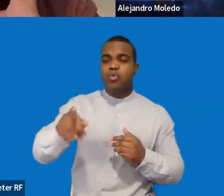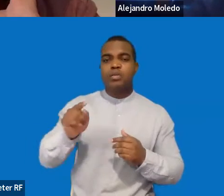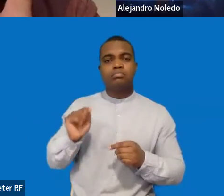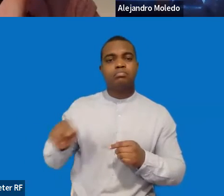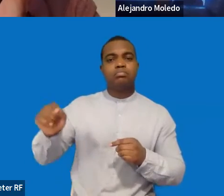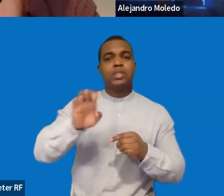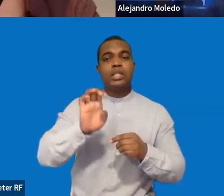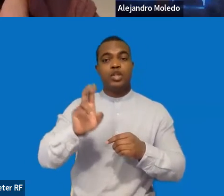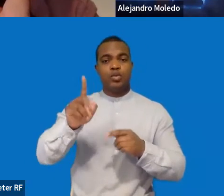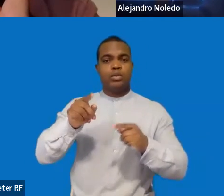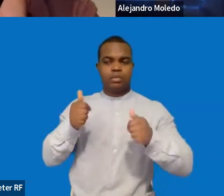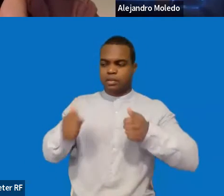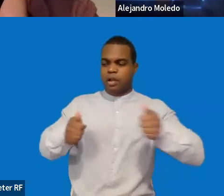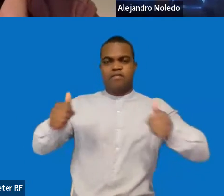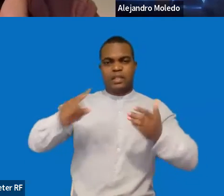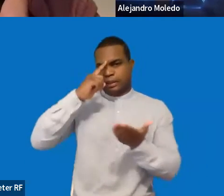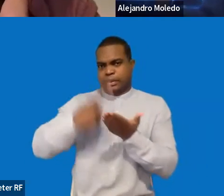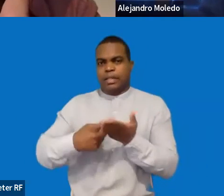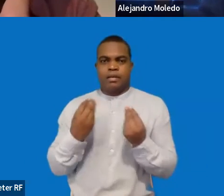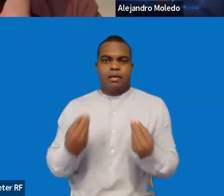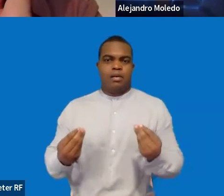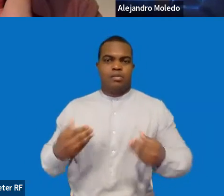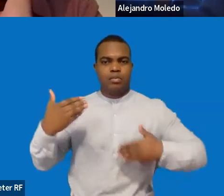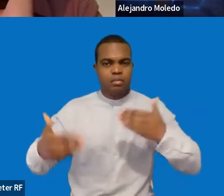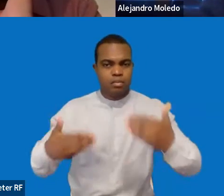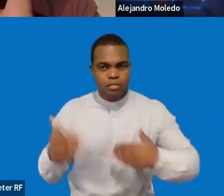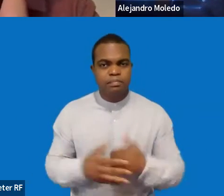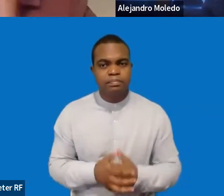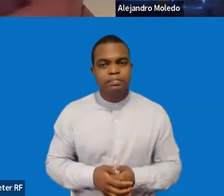You are not required to show this card, for example,